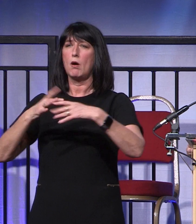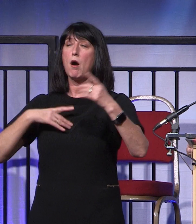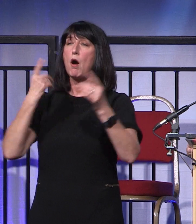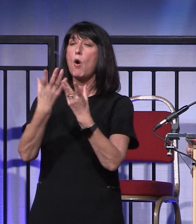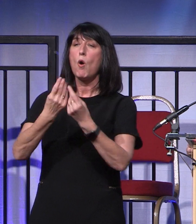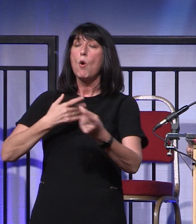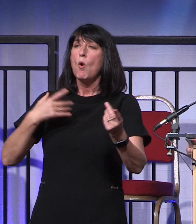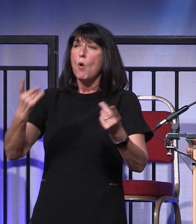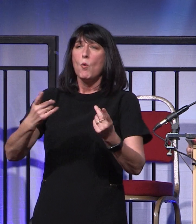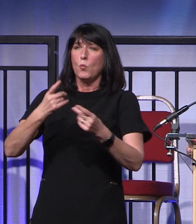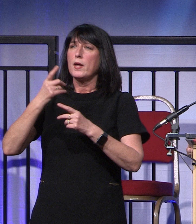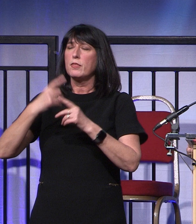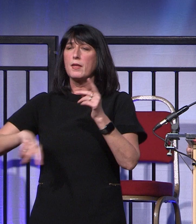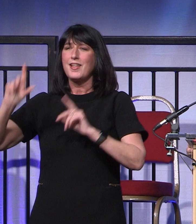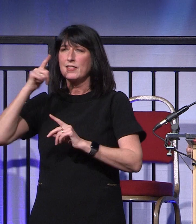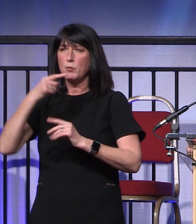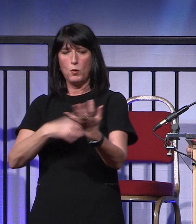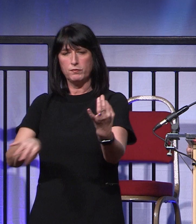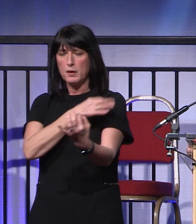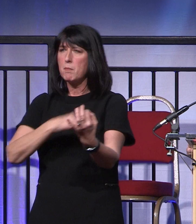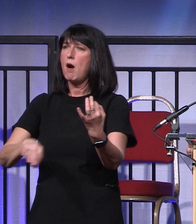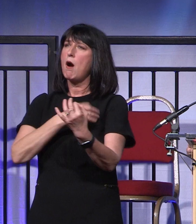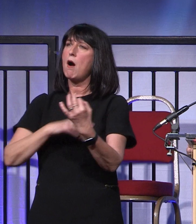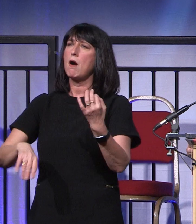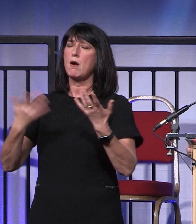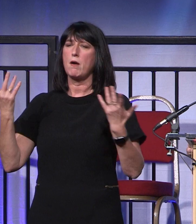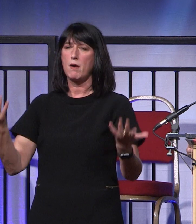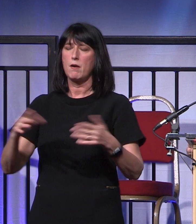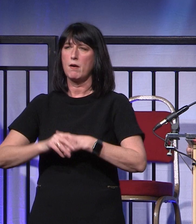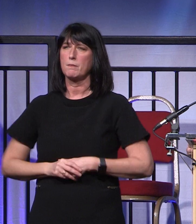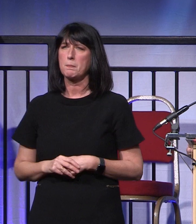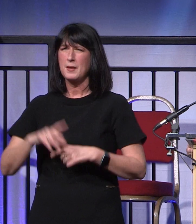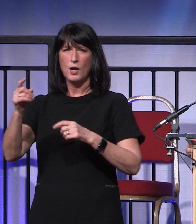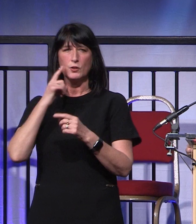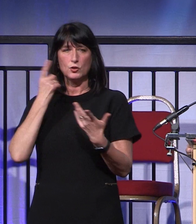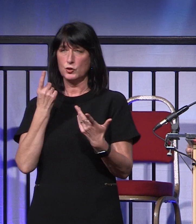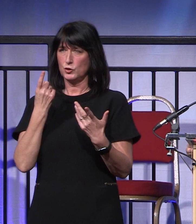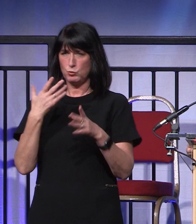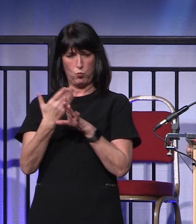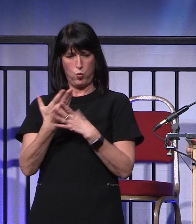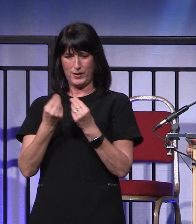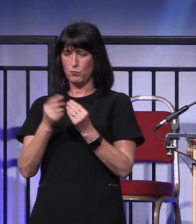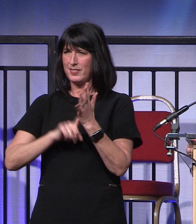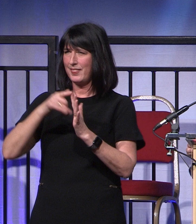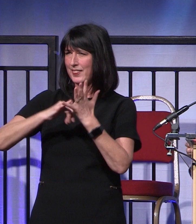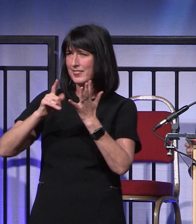Orchestras starring alongside the likes of Lesley Garrett Beverley Knight and